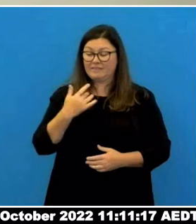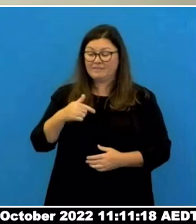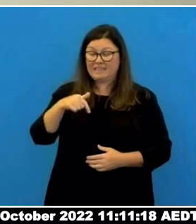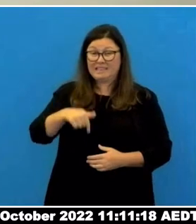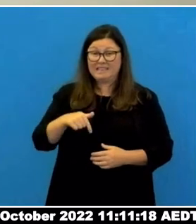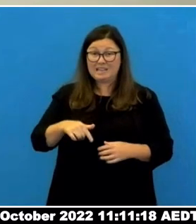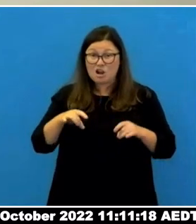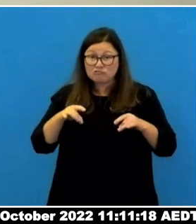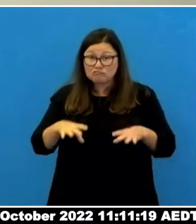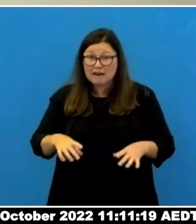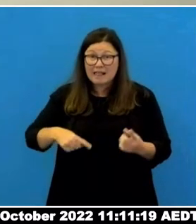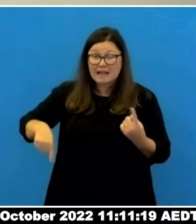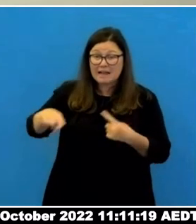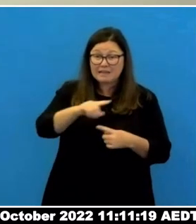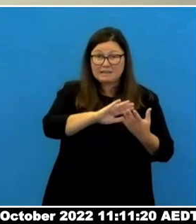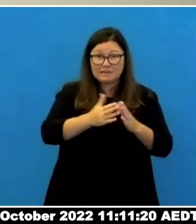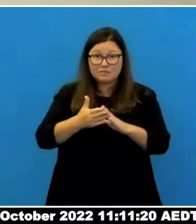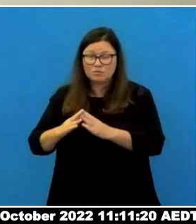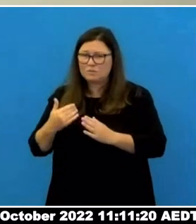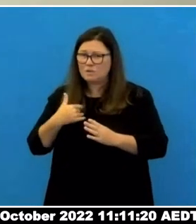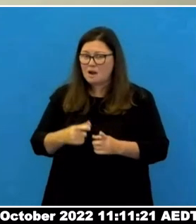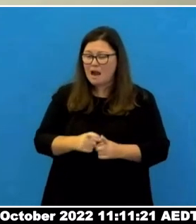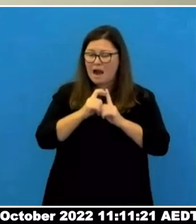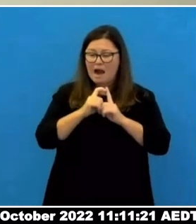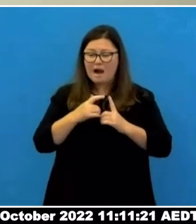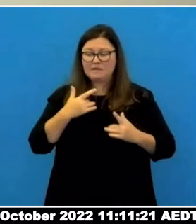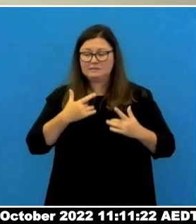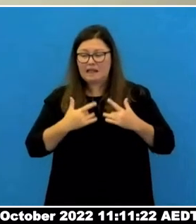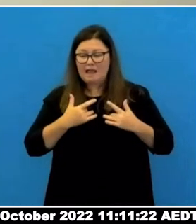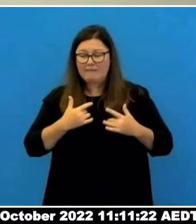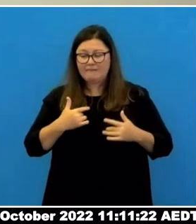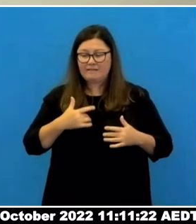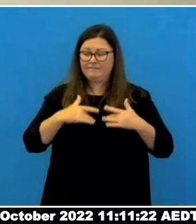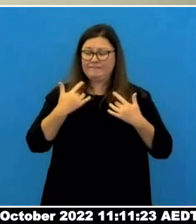My only fault was that I was I arrived in Australia by boat.